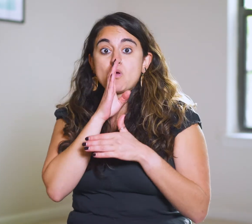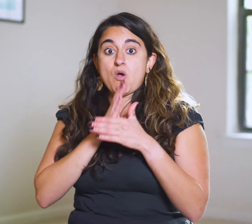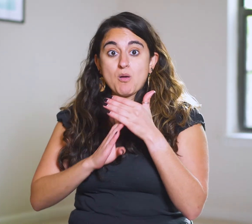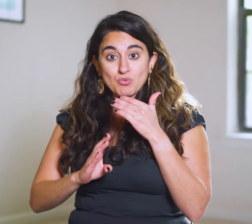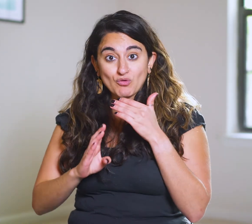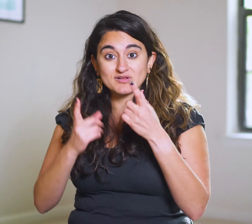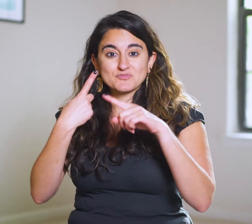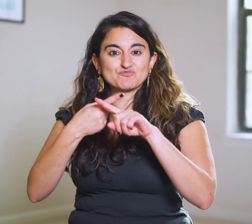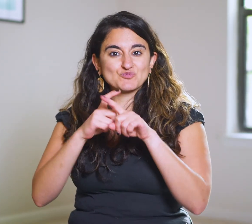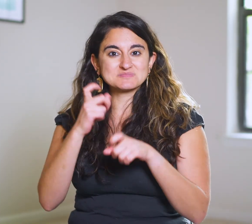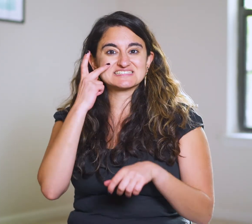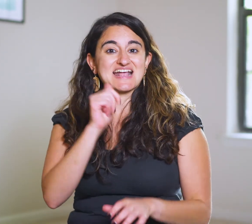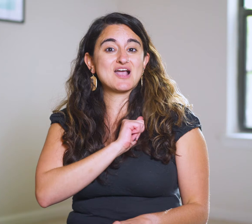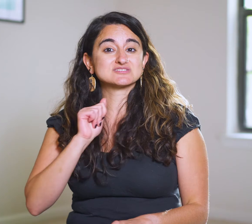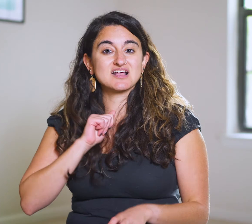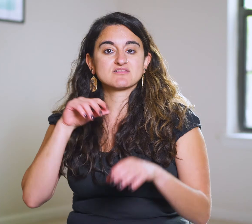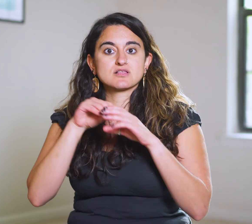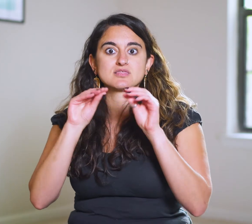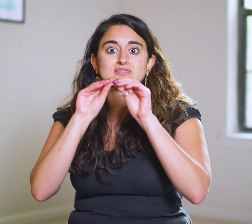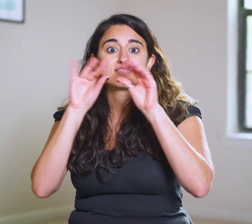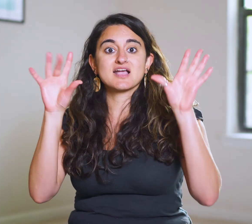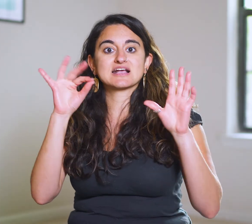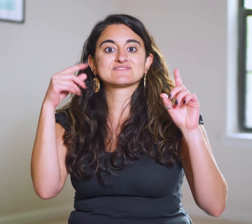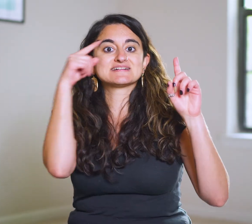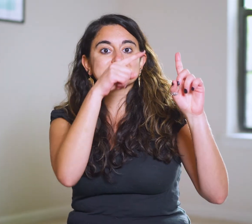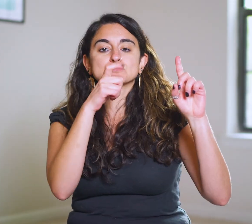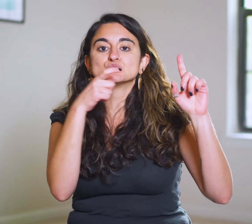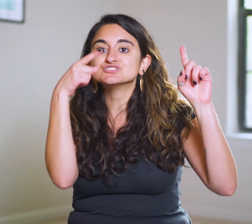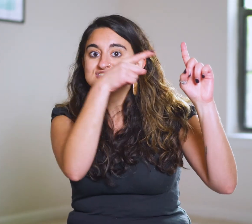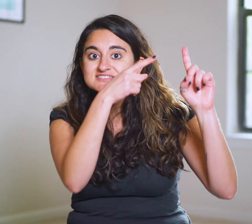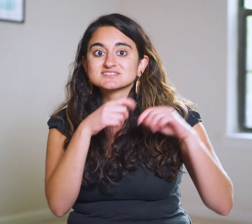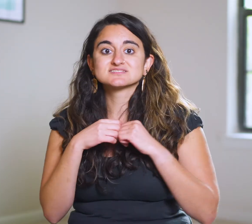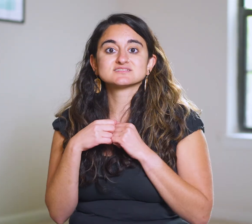and the humility comes from seeing ourselves in light of who God is.